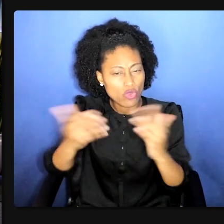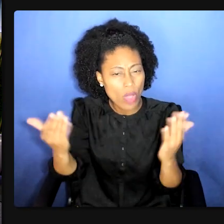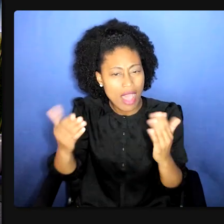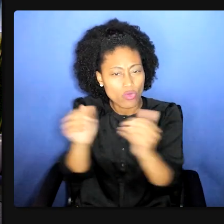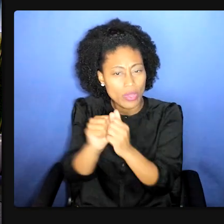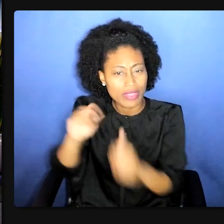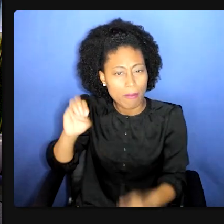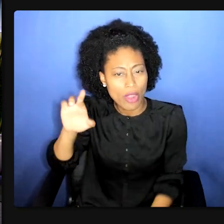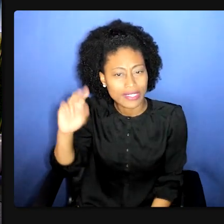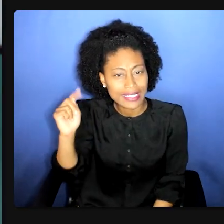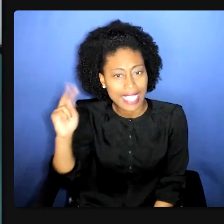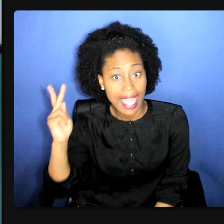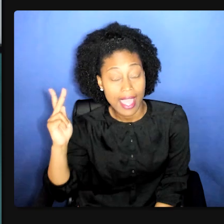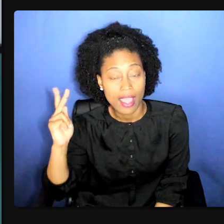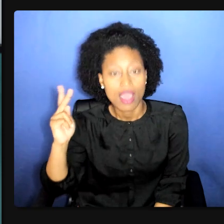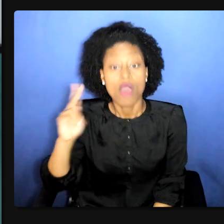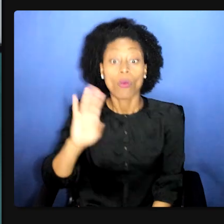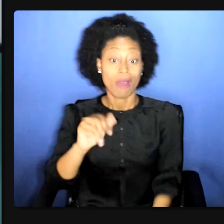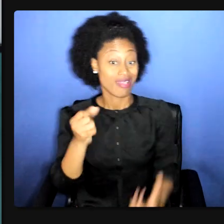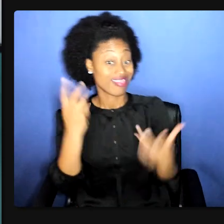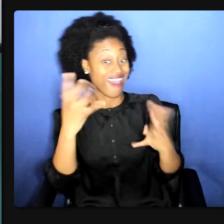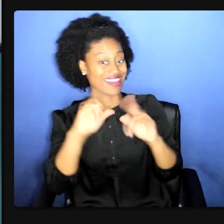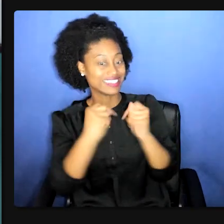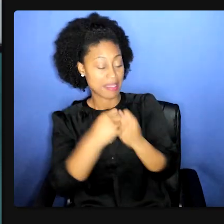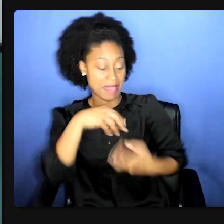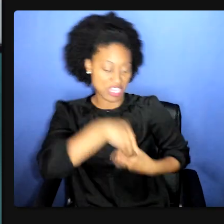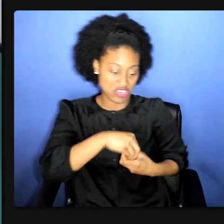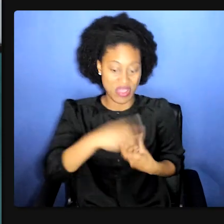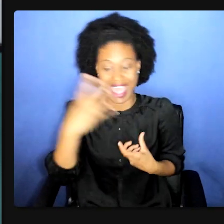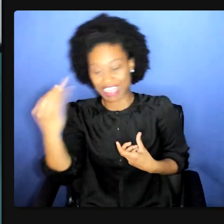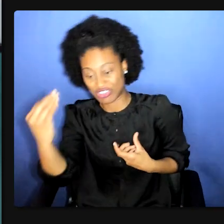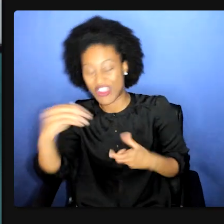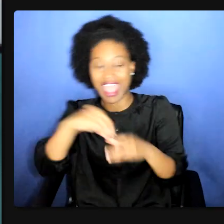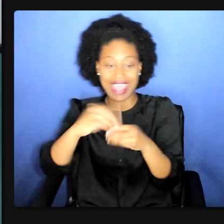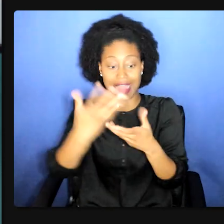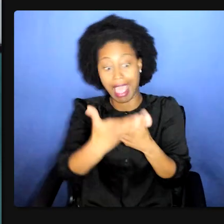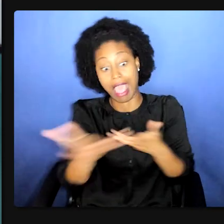yeah so we have a lot of teams both internally externally and in the community that build really